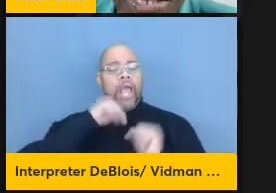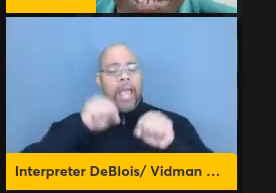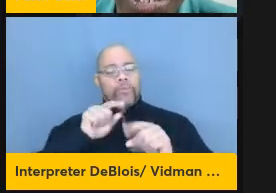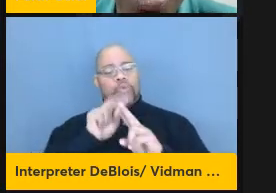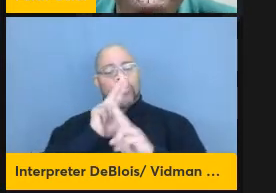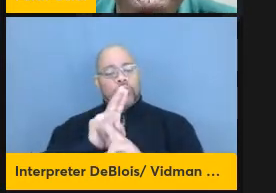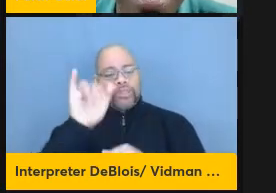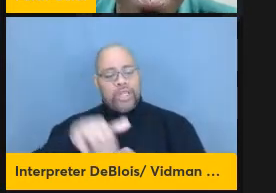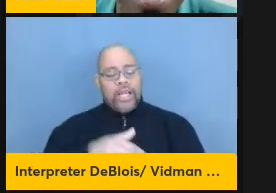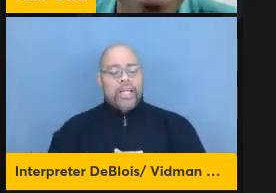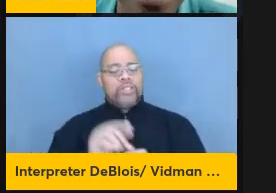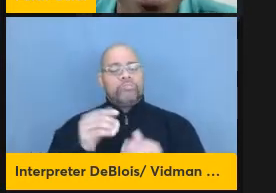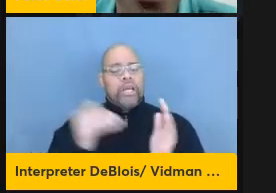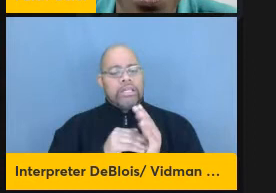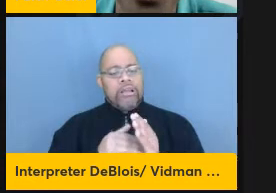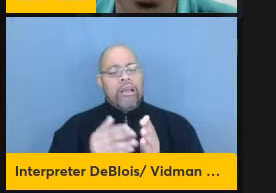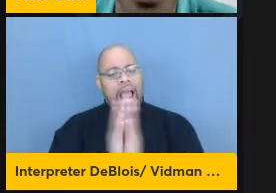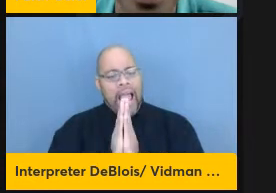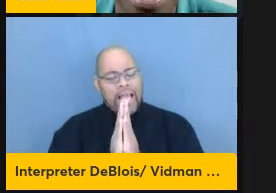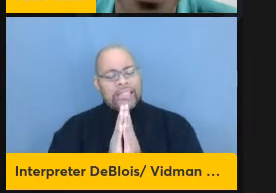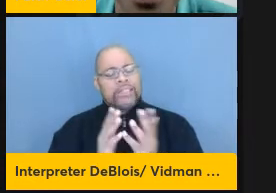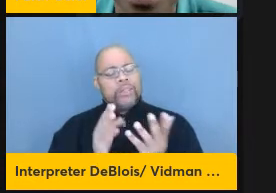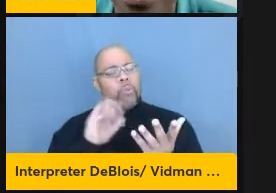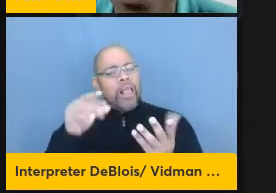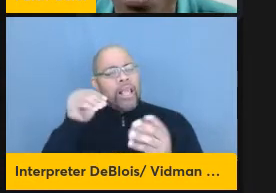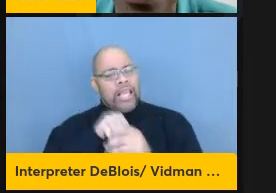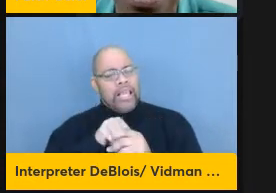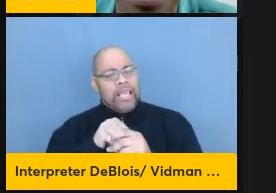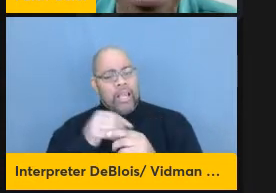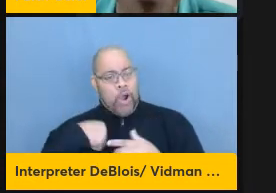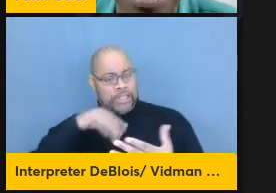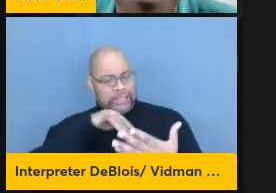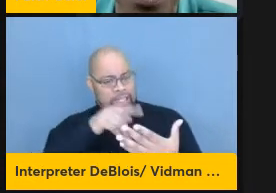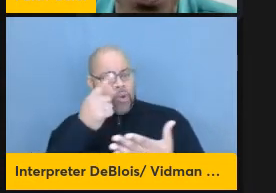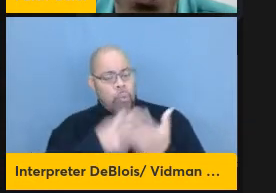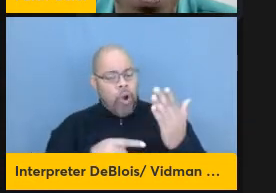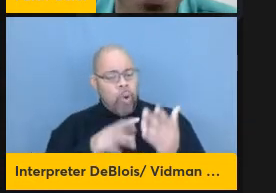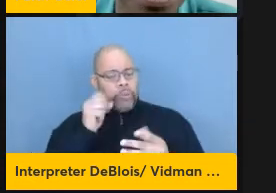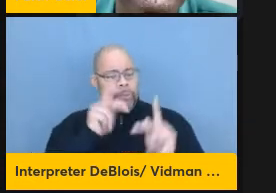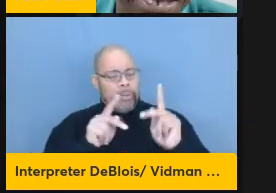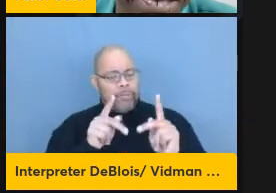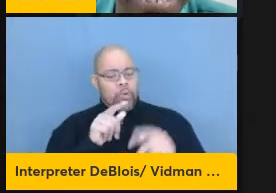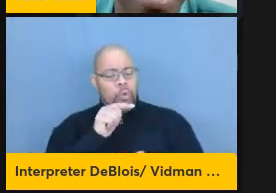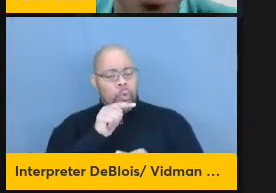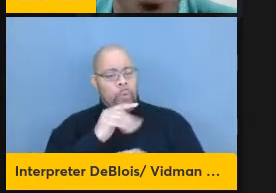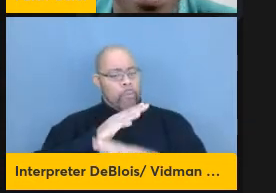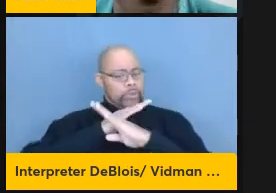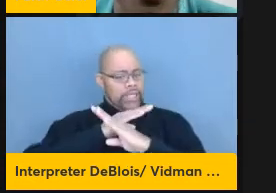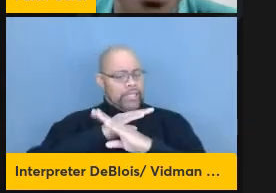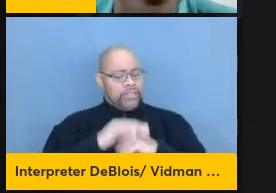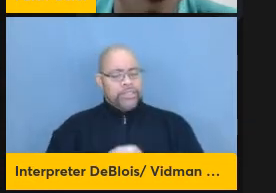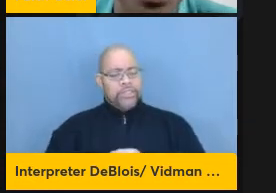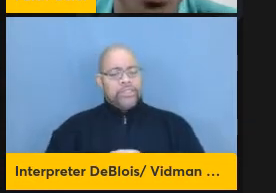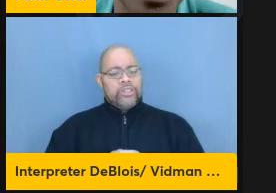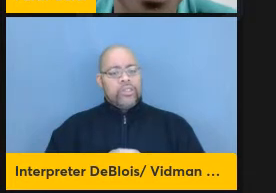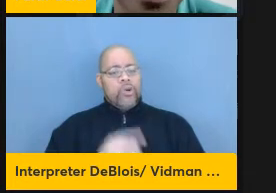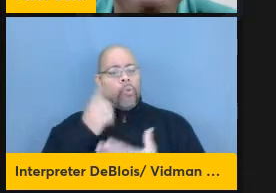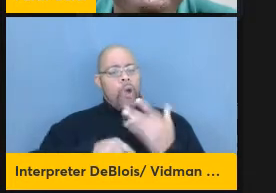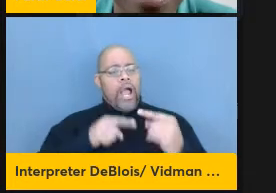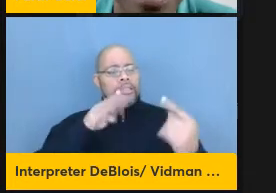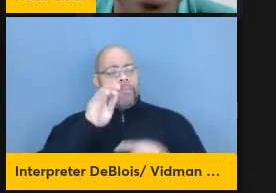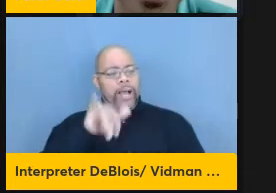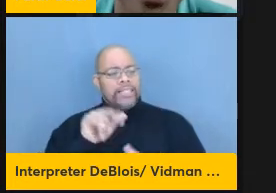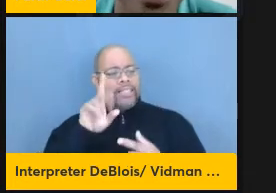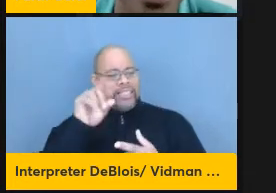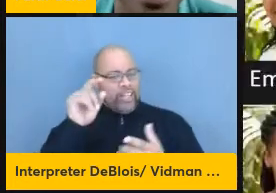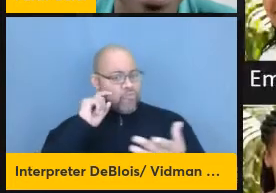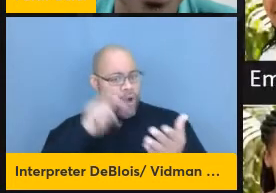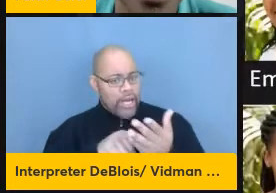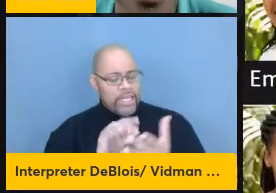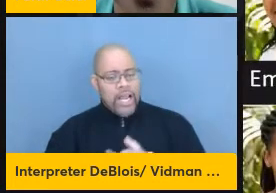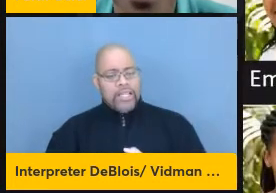this to again ask, well, in our study, what were the people who were protected? What antibodies did they recognize. And here